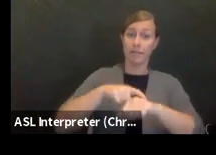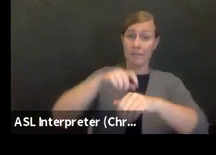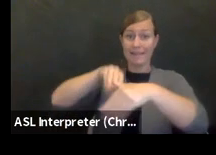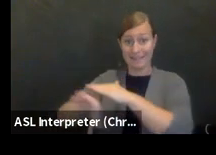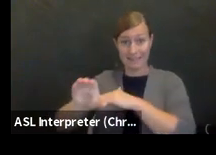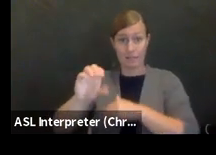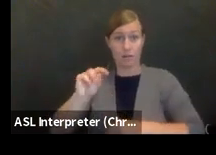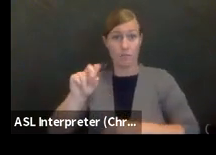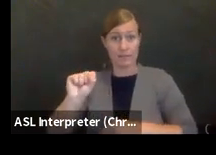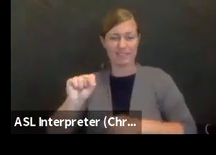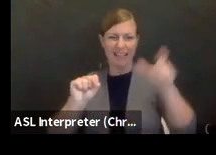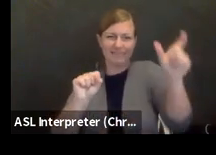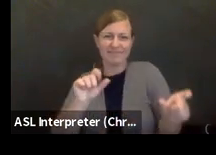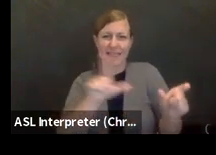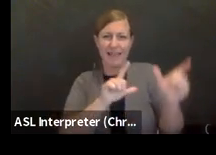ESD 113 - Andrew Hickman: Amen commons is a resource sharing platform.